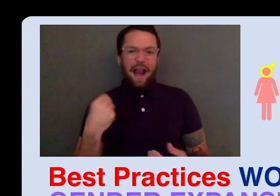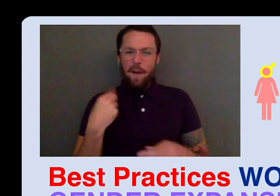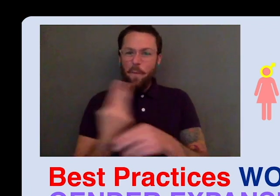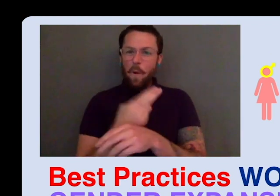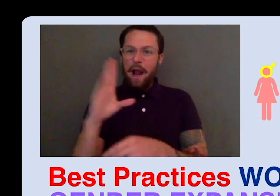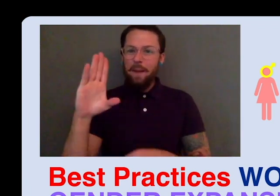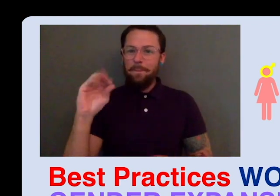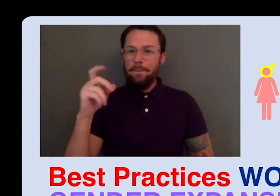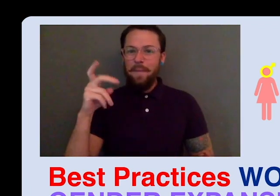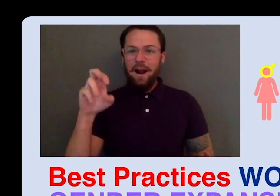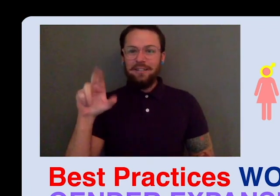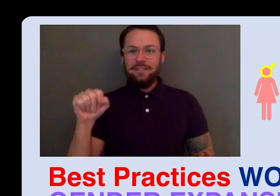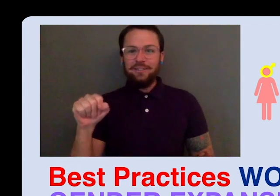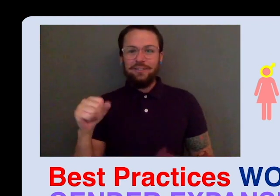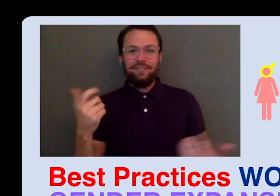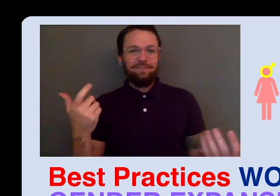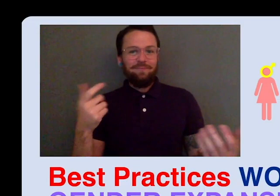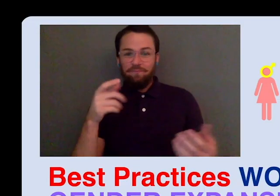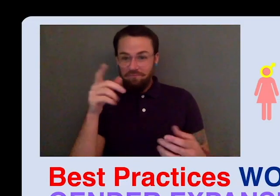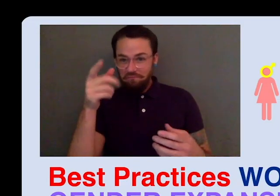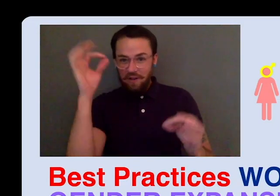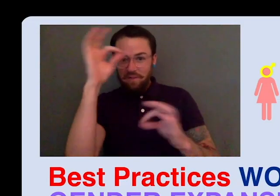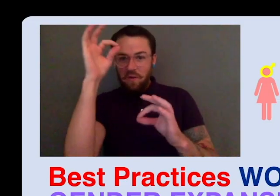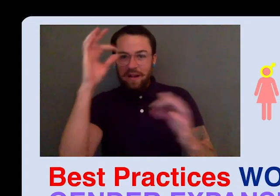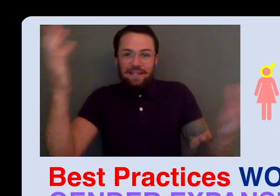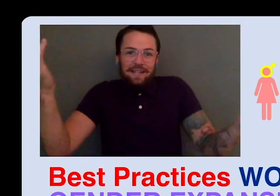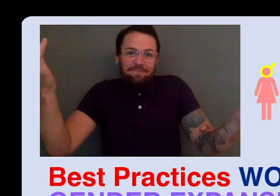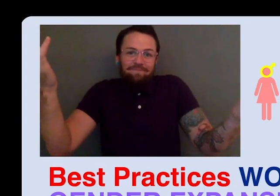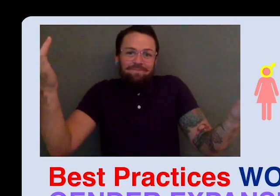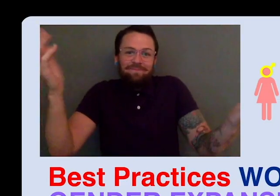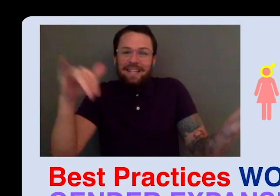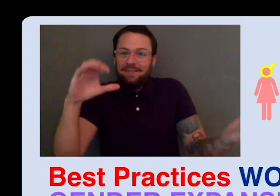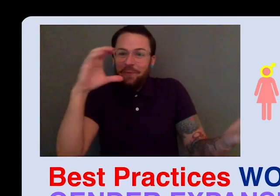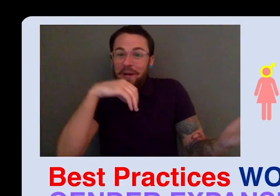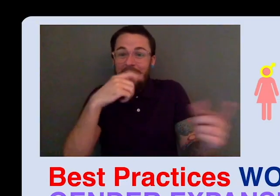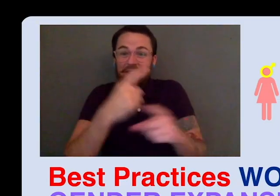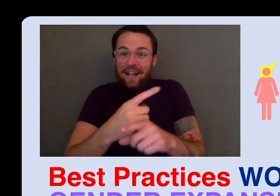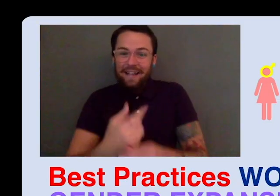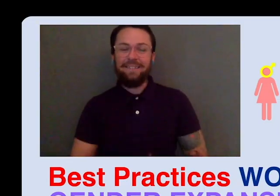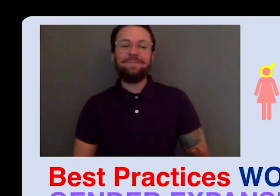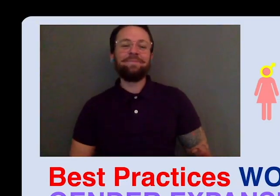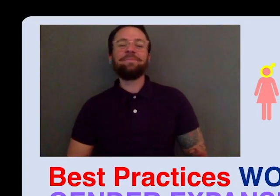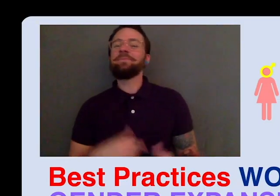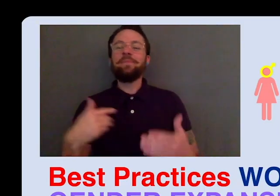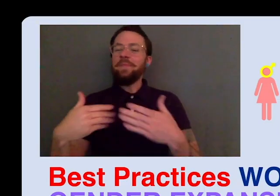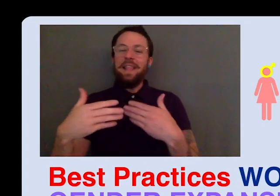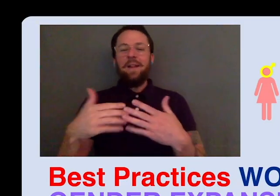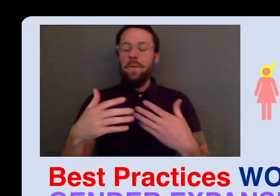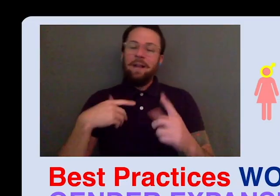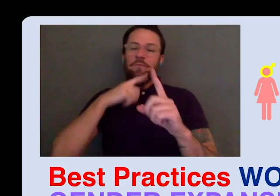Interactivity has always been an important part of what I'm doing. You don't know what I'm wearing, right?